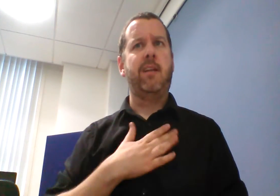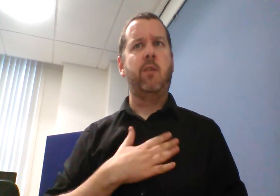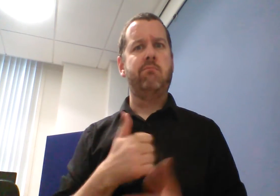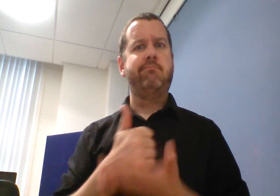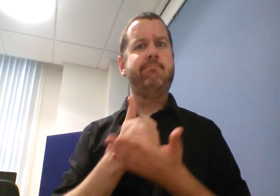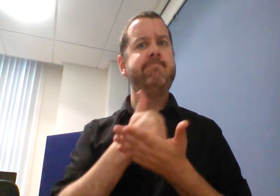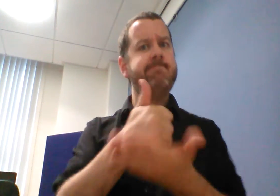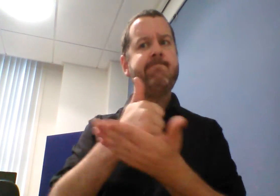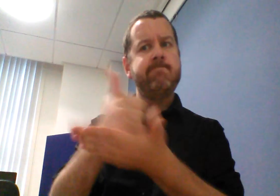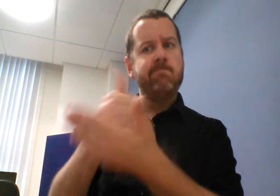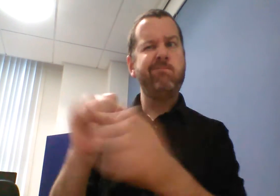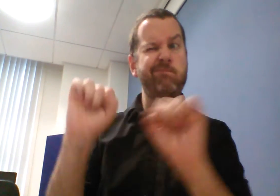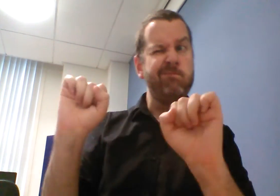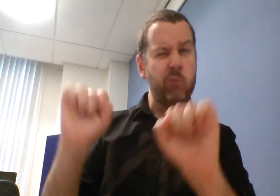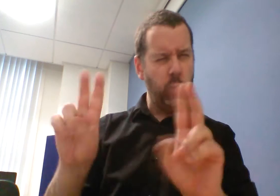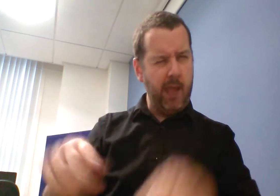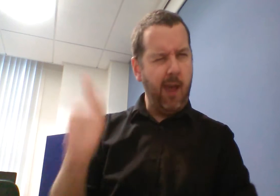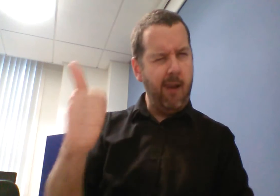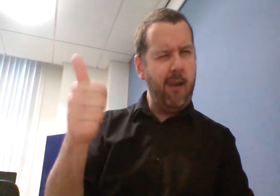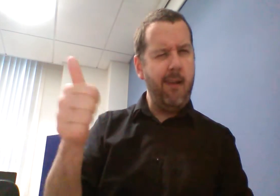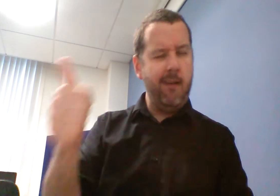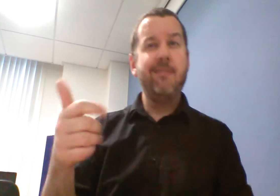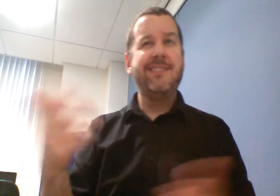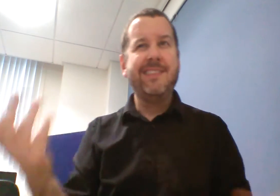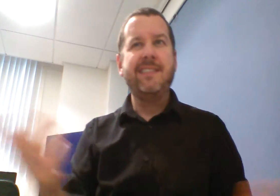I like to support other interpreters, to be positive and encouraging.